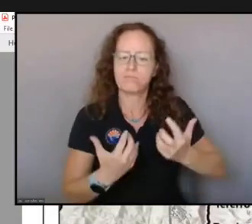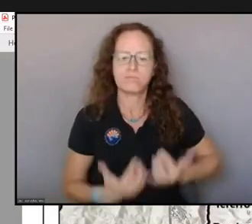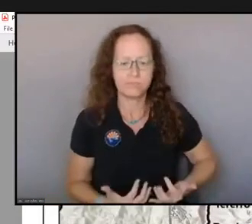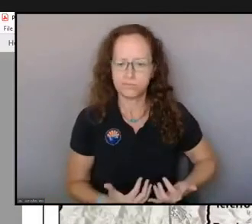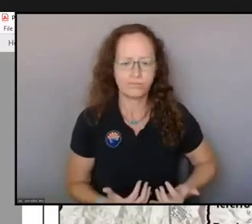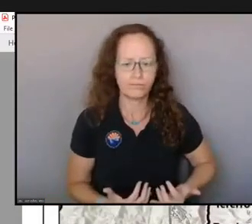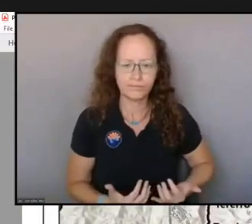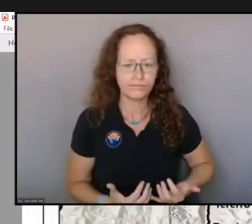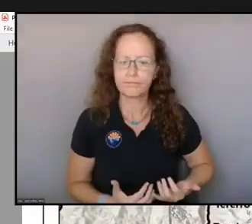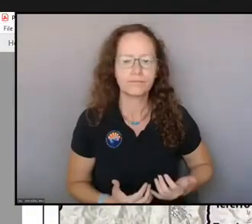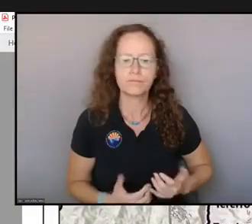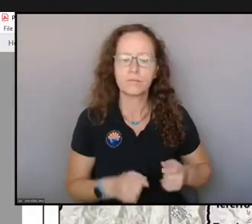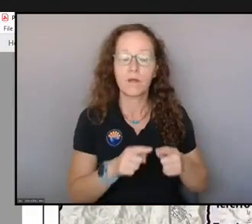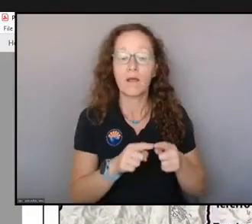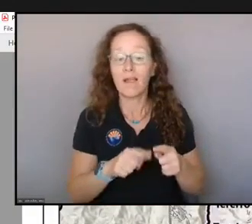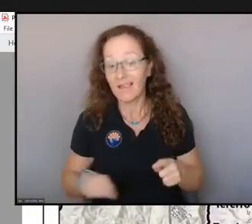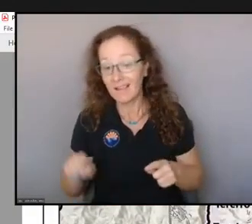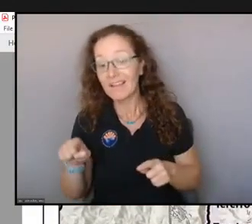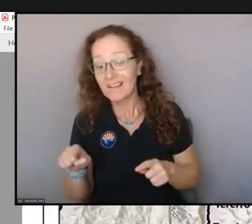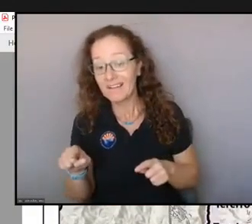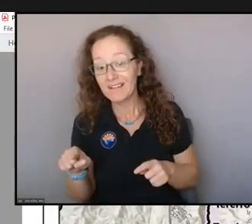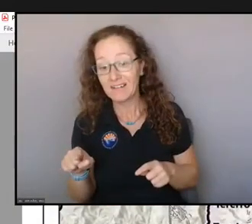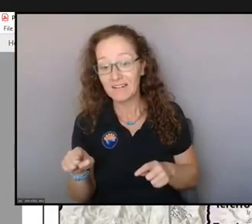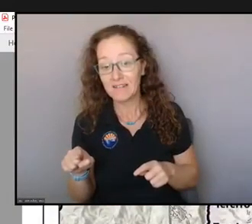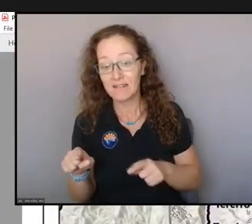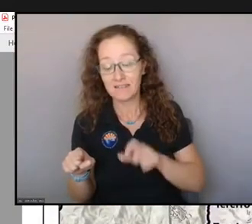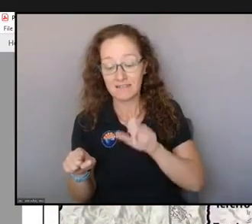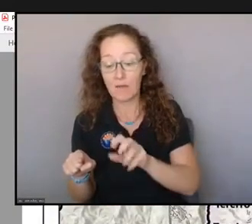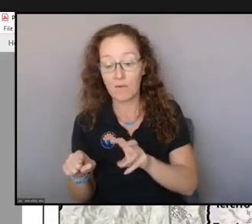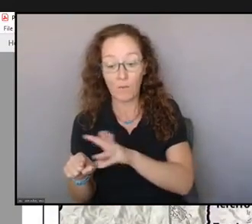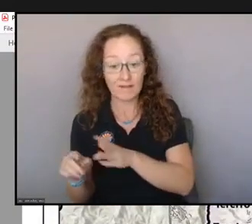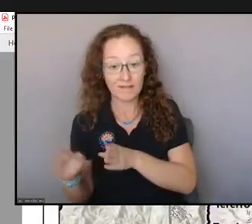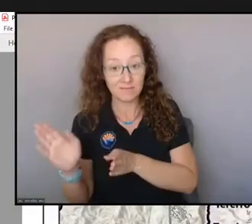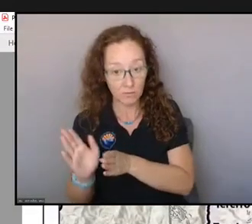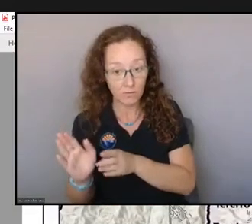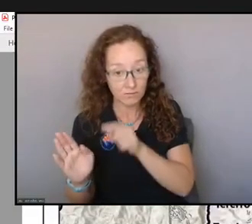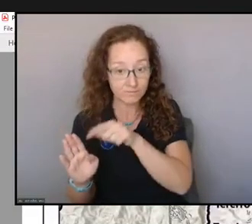NOW, WE GETS OVER HERE TO THE SOUTHWEST CORN WHERE THE